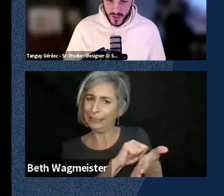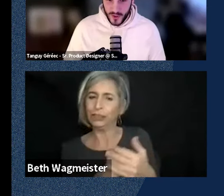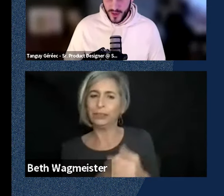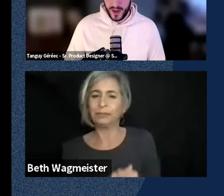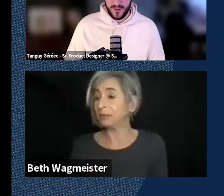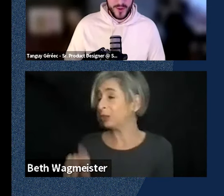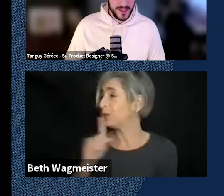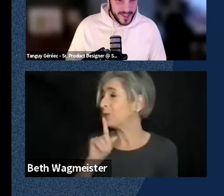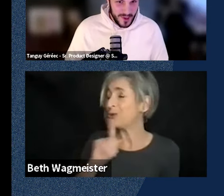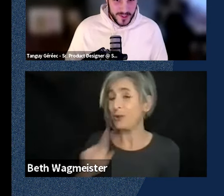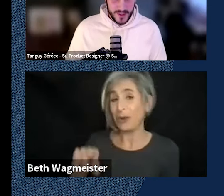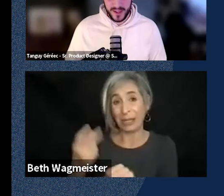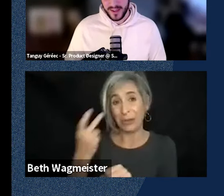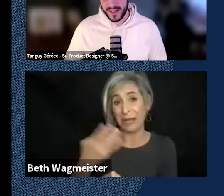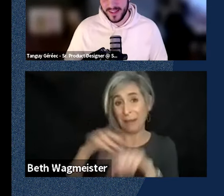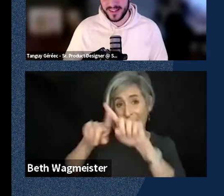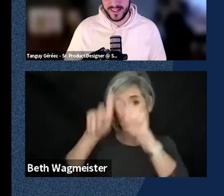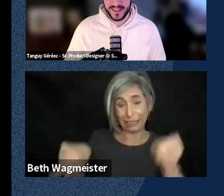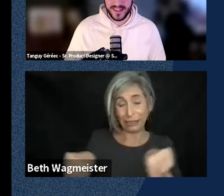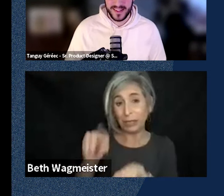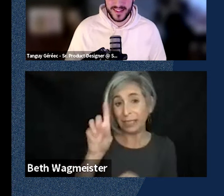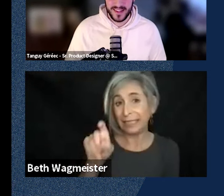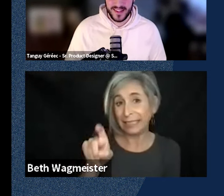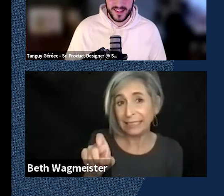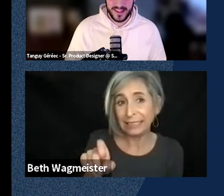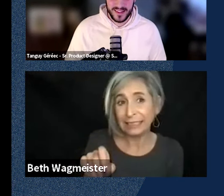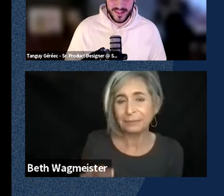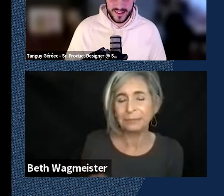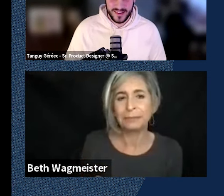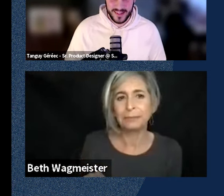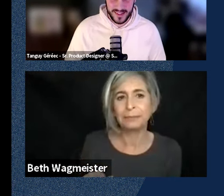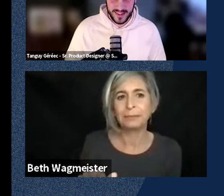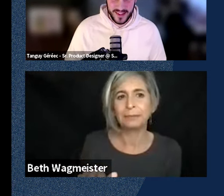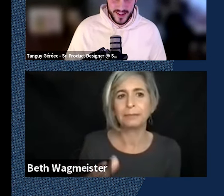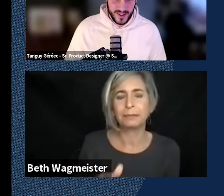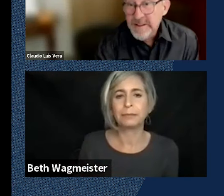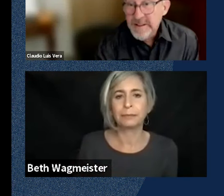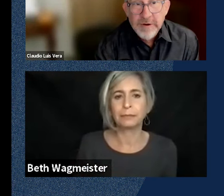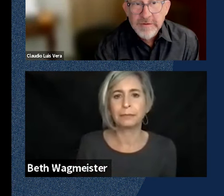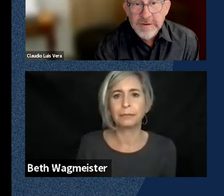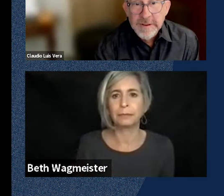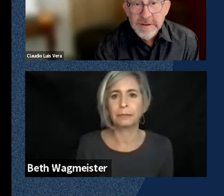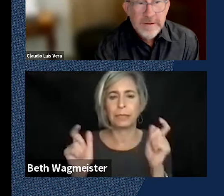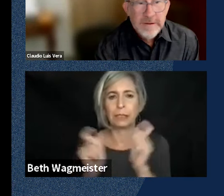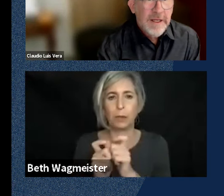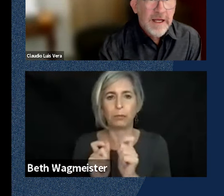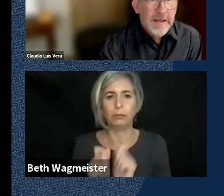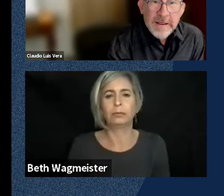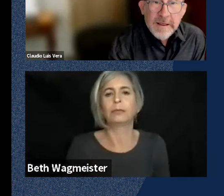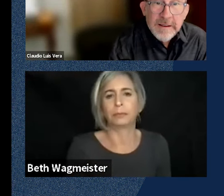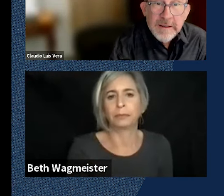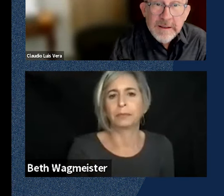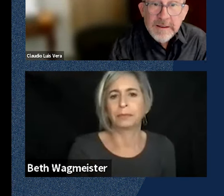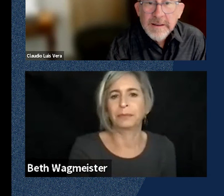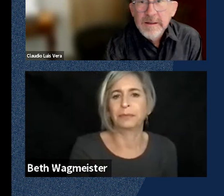So can everyone see my screen? I can see it perfectly. Alright, thanks.